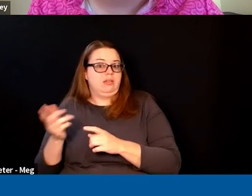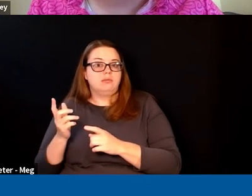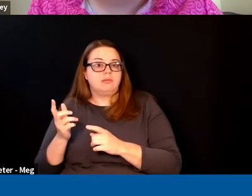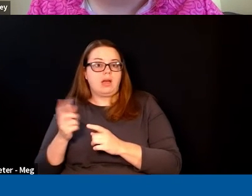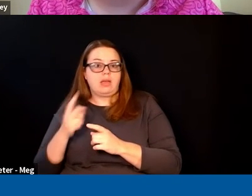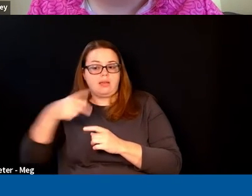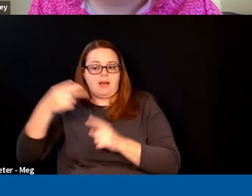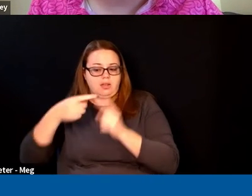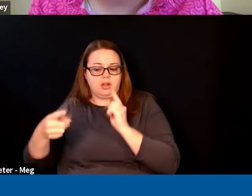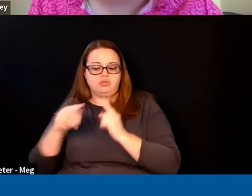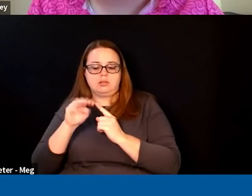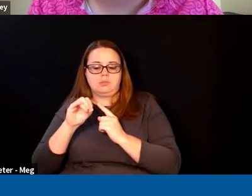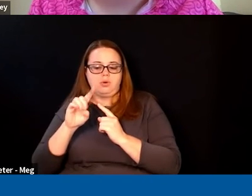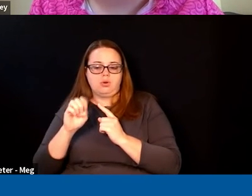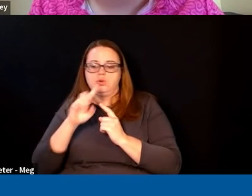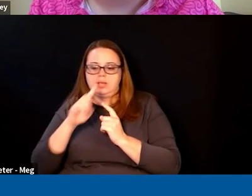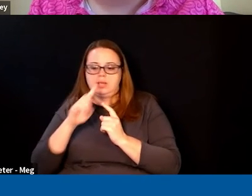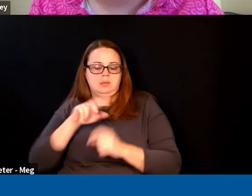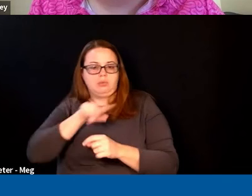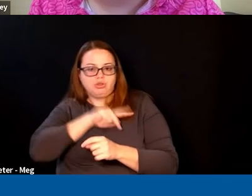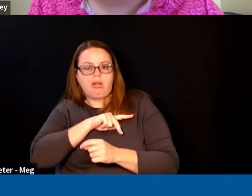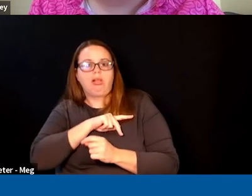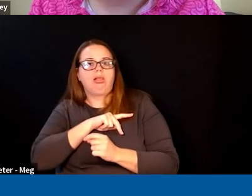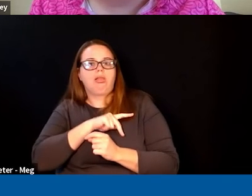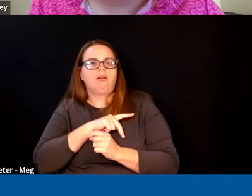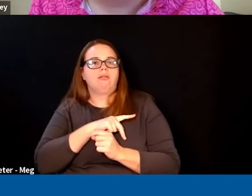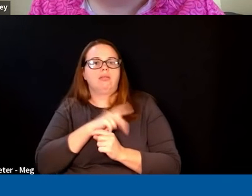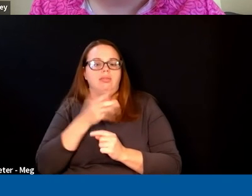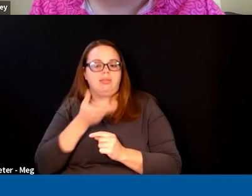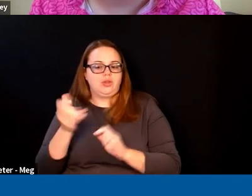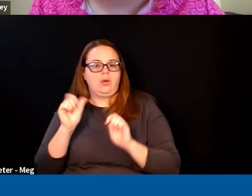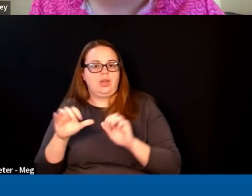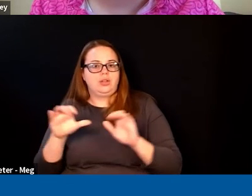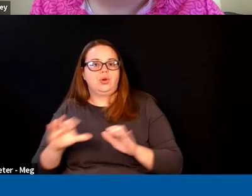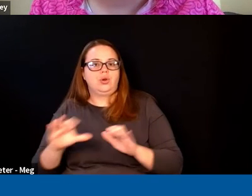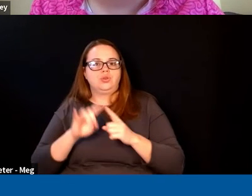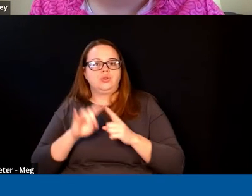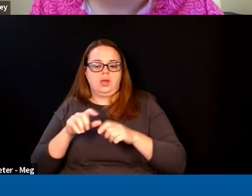is a really deeply personal thing you can do to improve access for yourself.